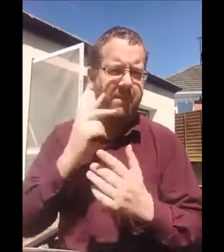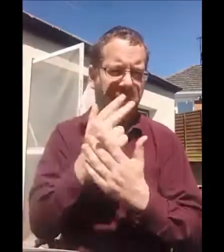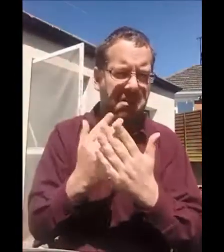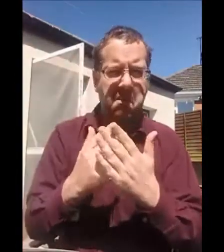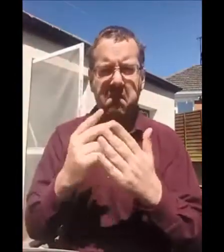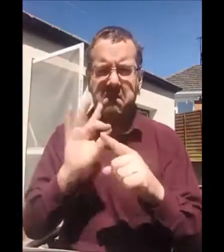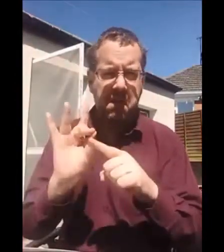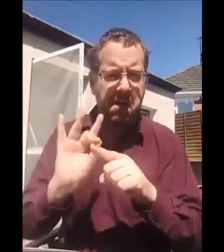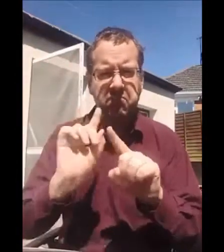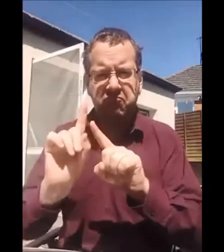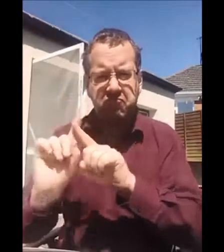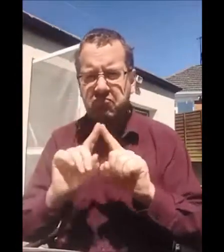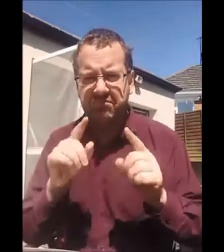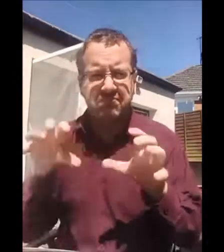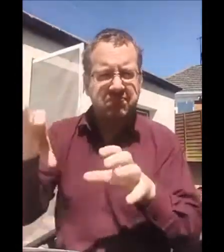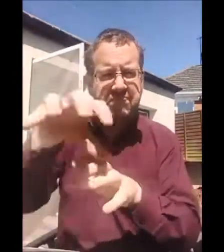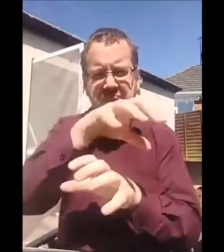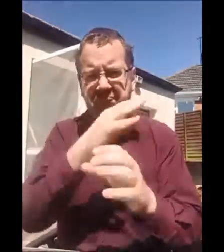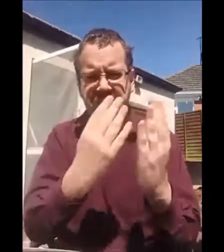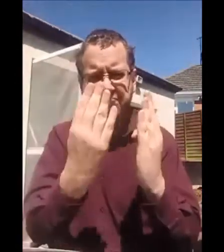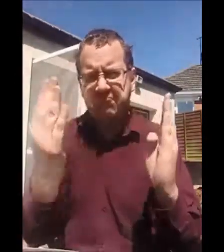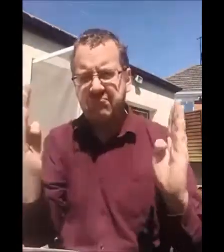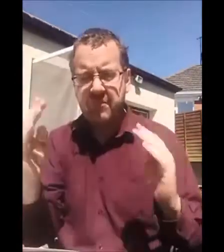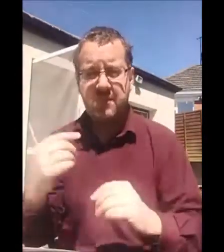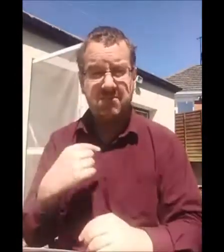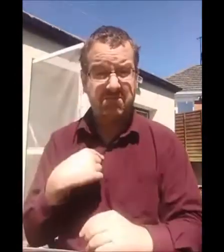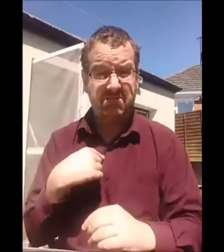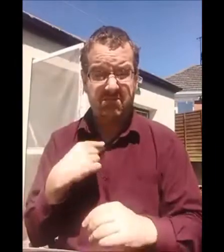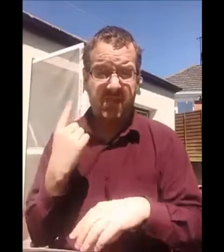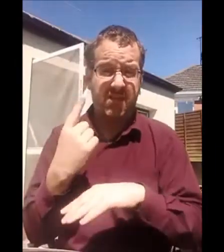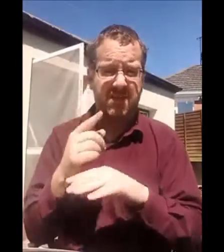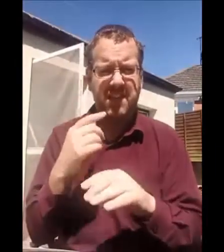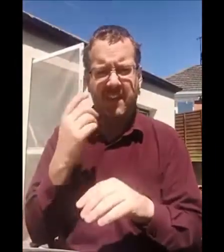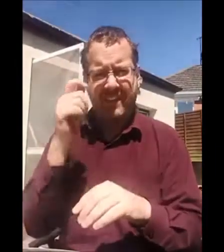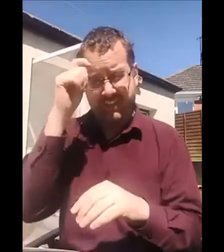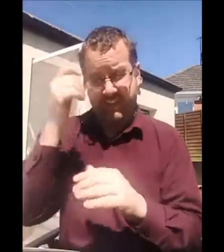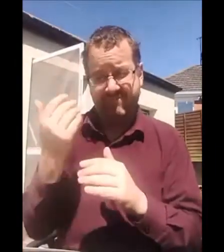with all different examples of deaf artists work.